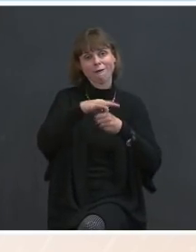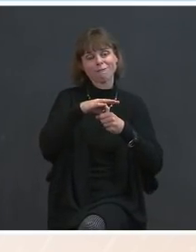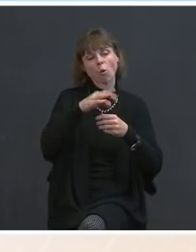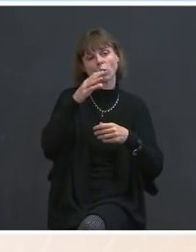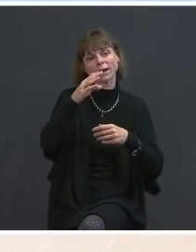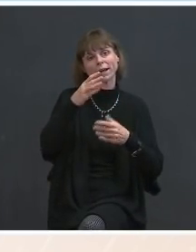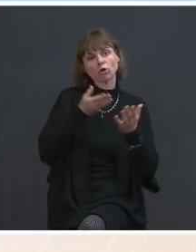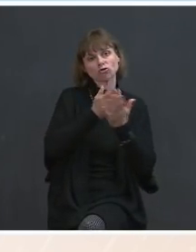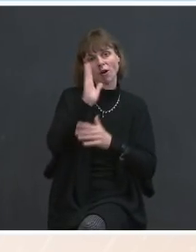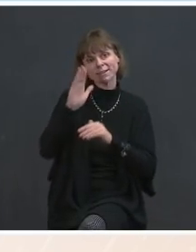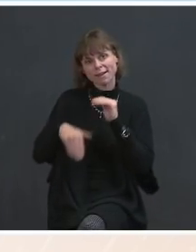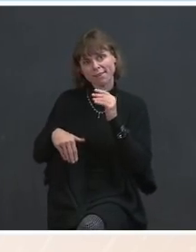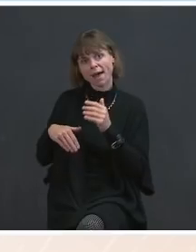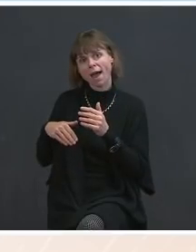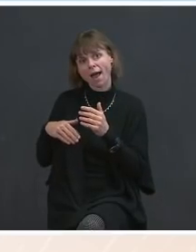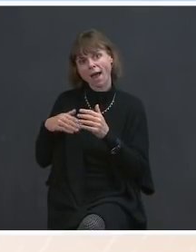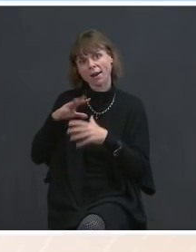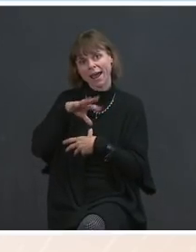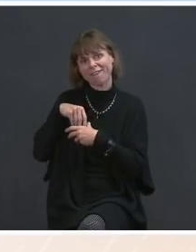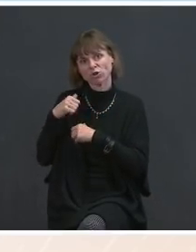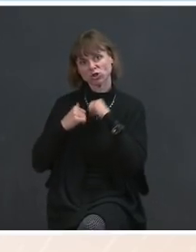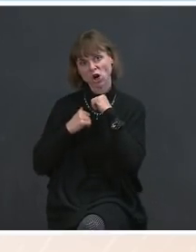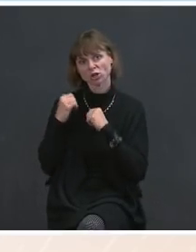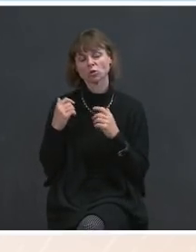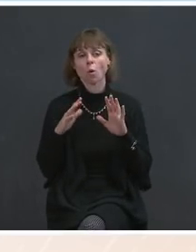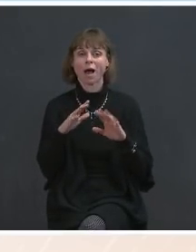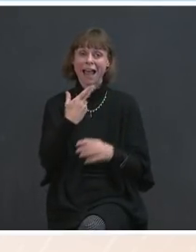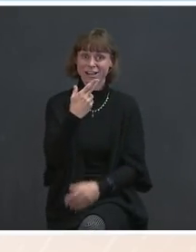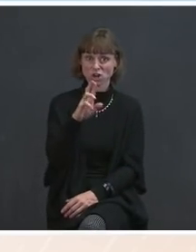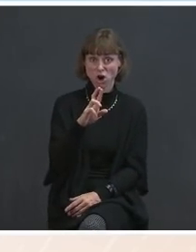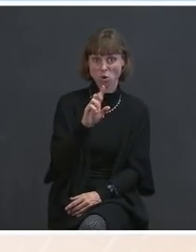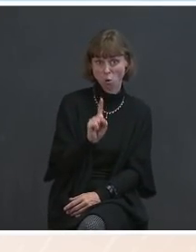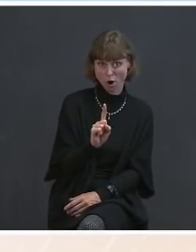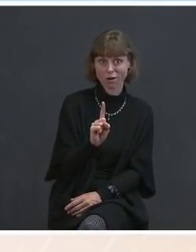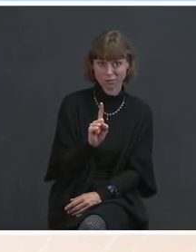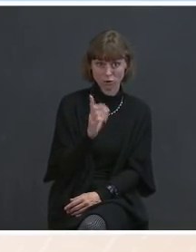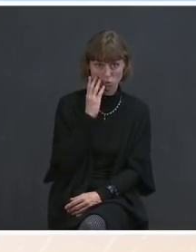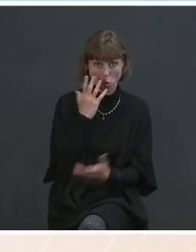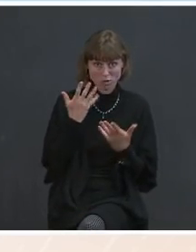Ms. Psaki: Well, first, I would say that H.R. 1, as you all know, has passed the House.